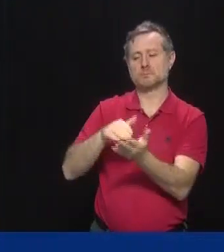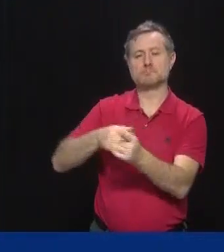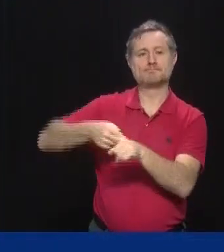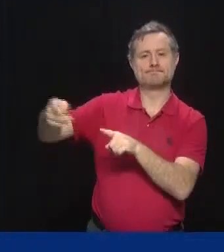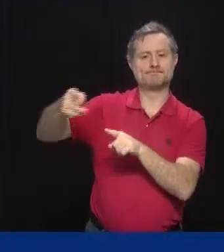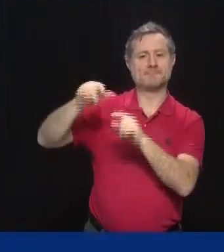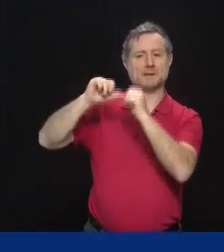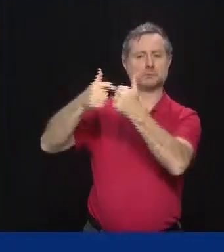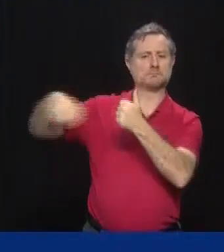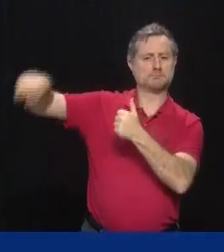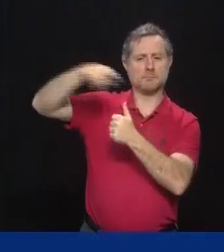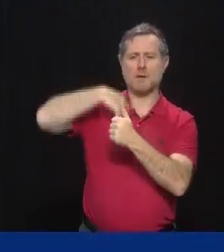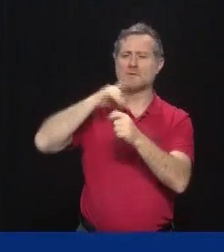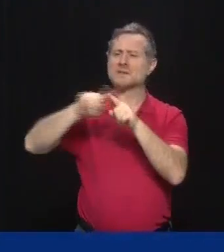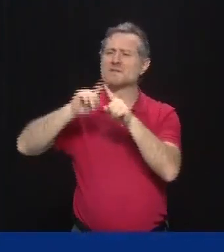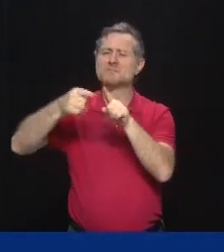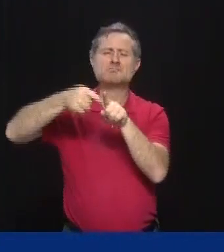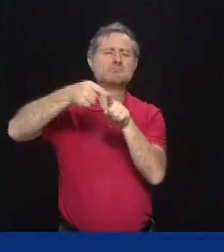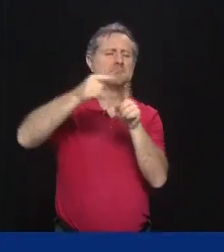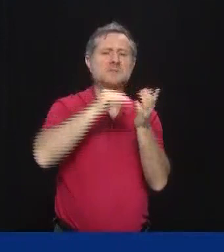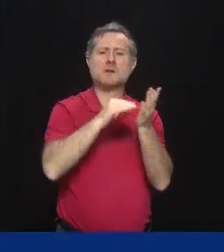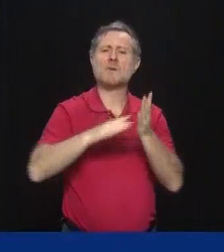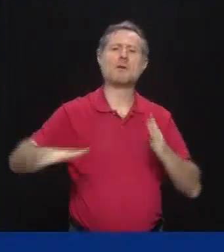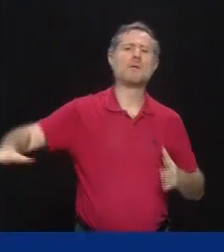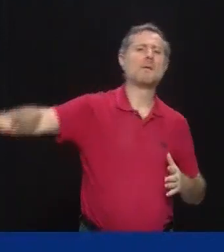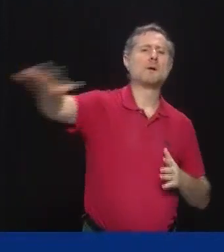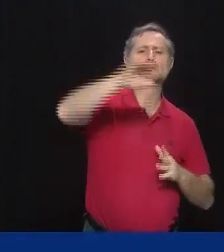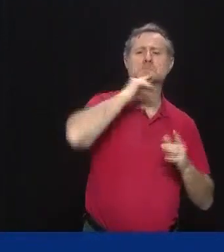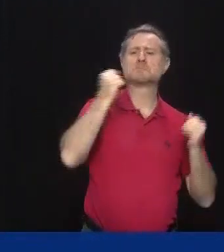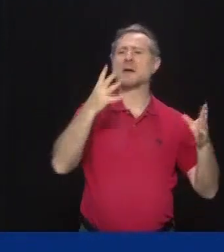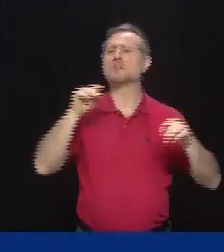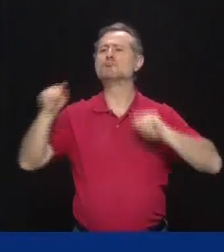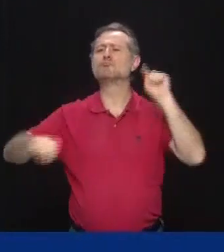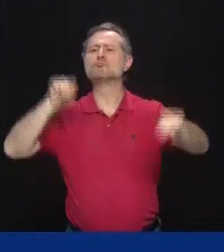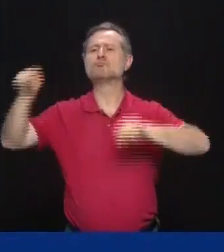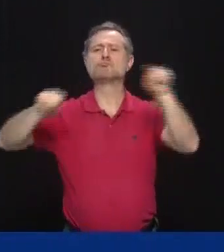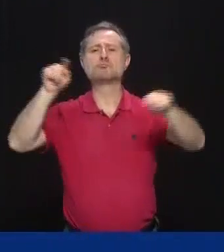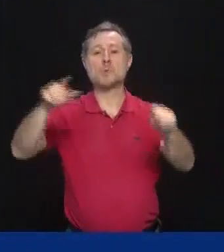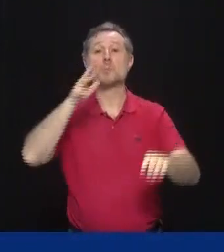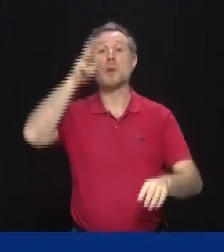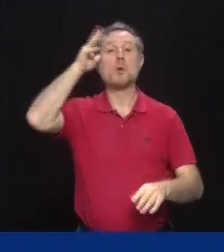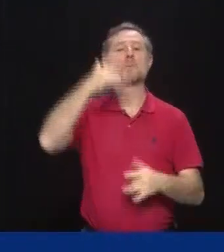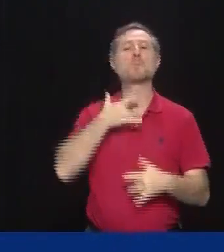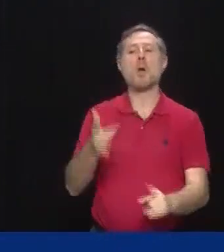OF THE AMERICAN ACADEMY OF PEDIATRICS TO GET THE PEDIATRICIANS ON BOARD.